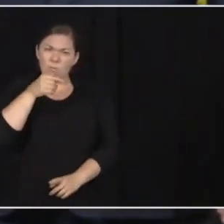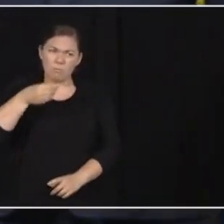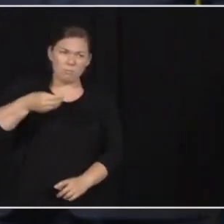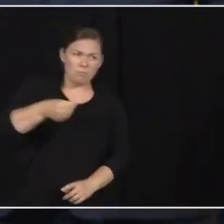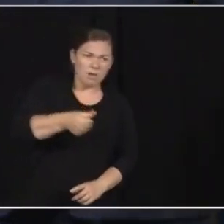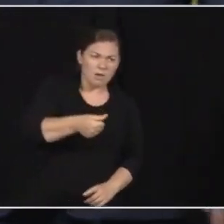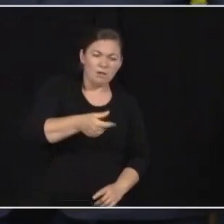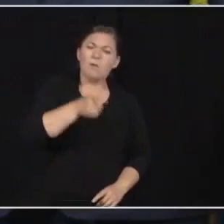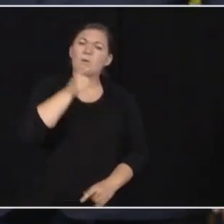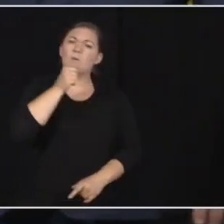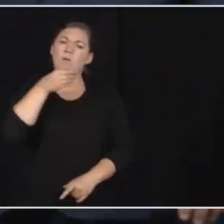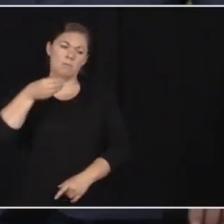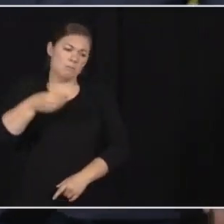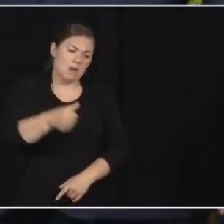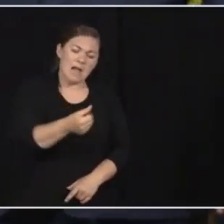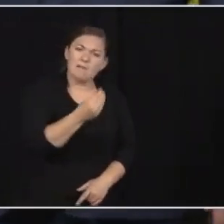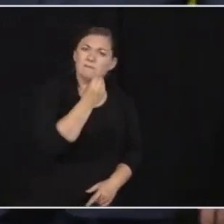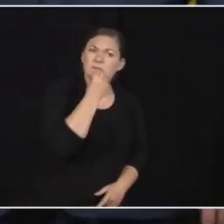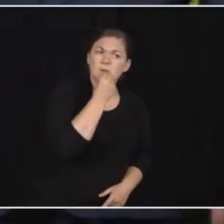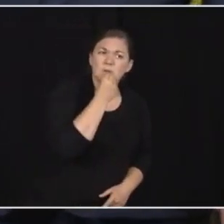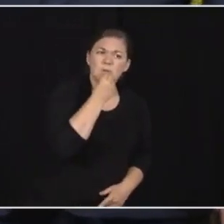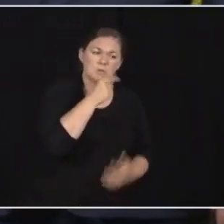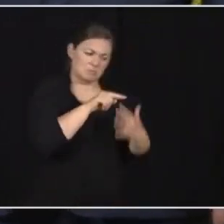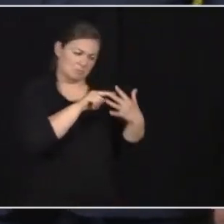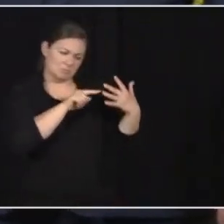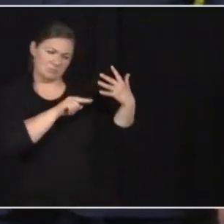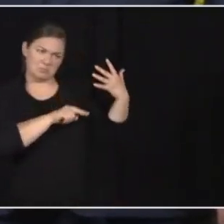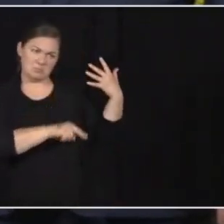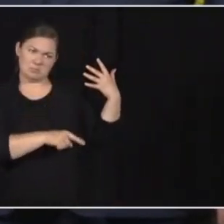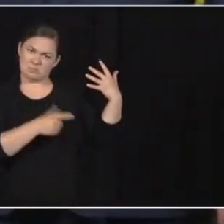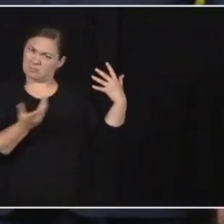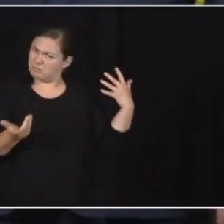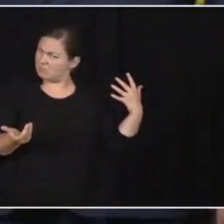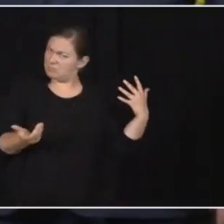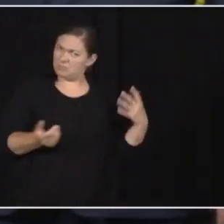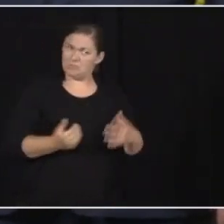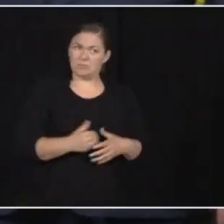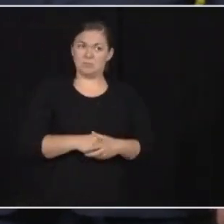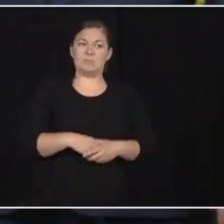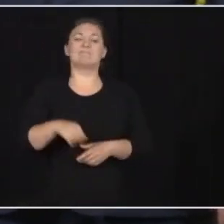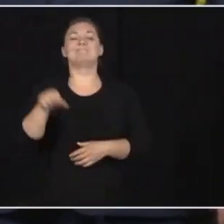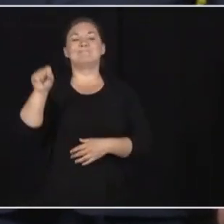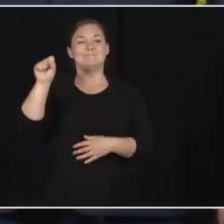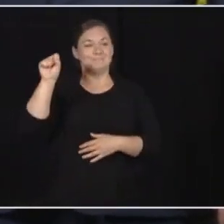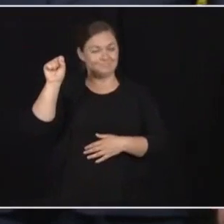Who is paying for that? Who's paying for the food? And all of those other services?